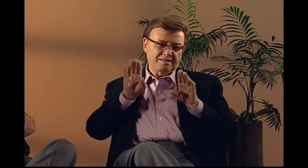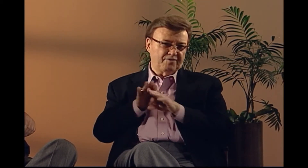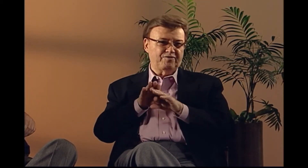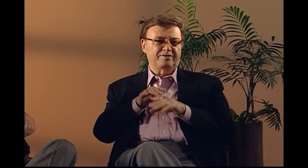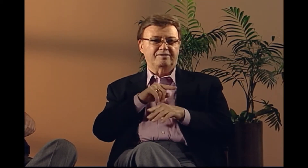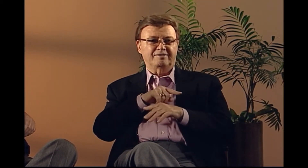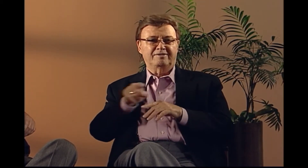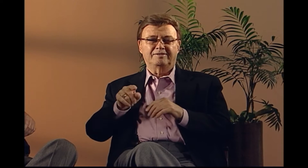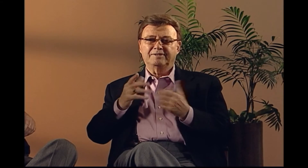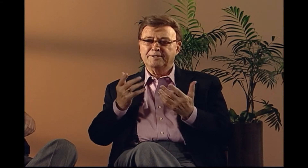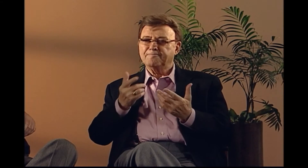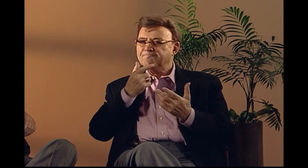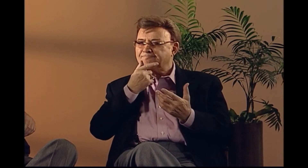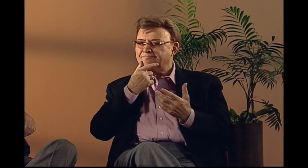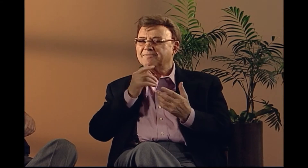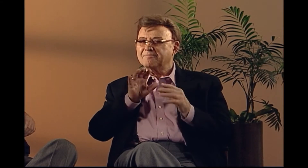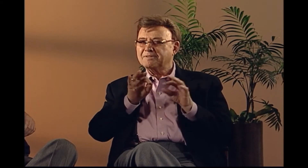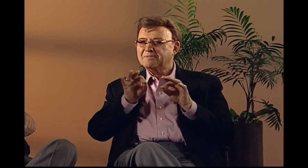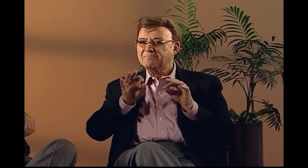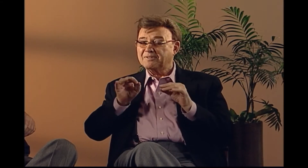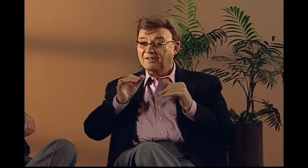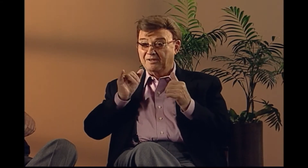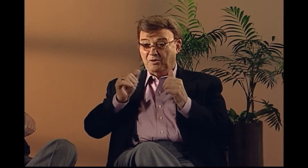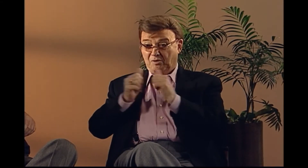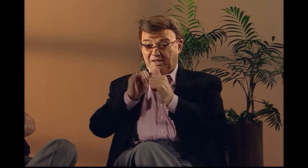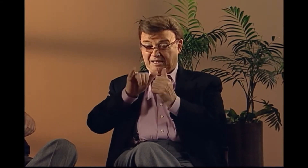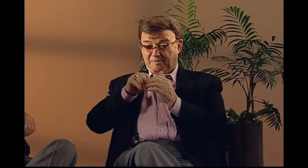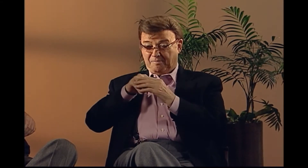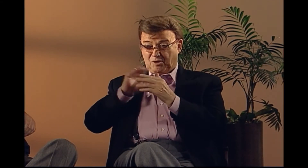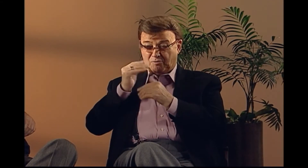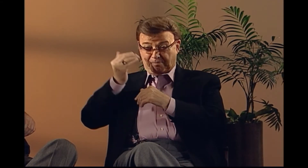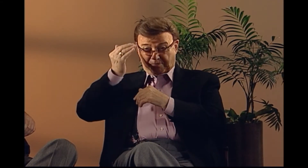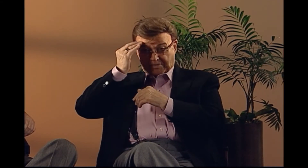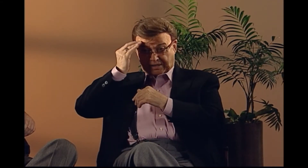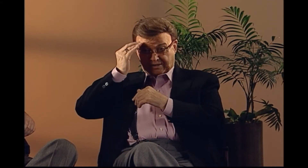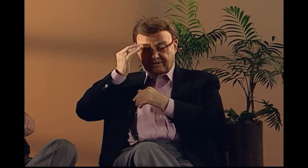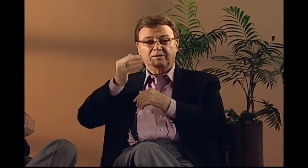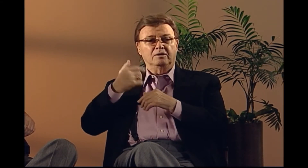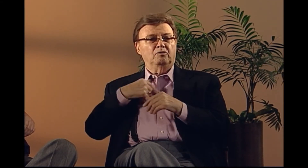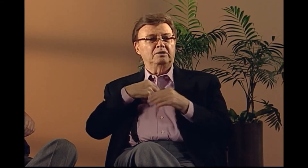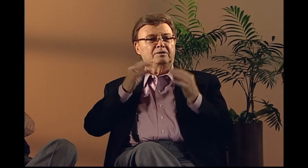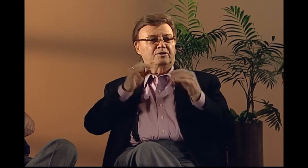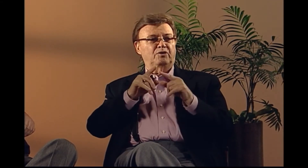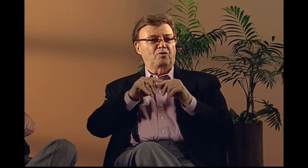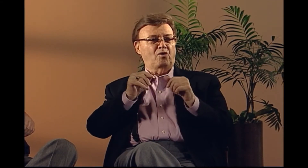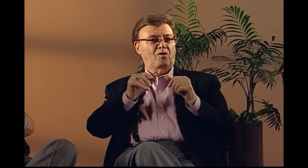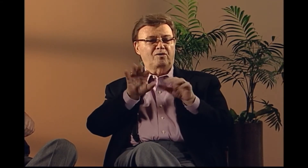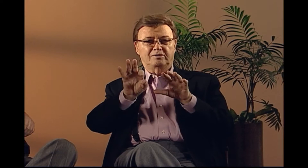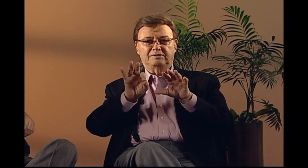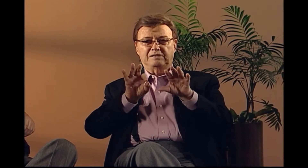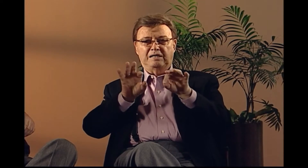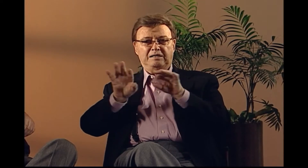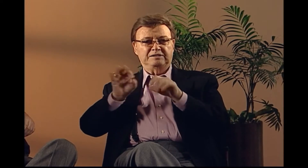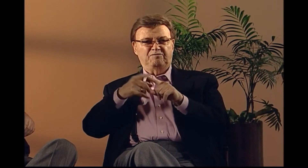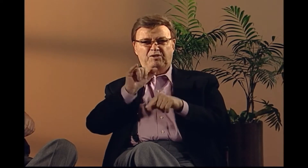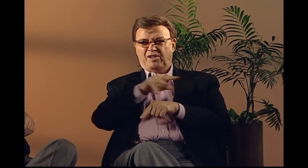So that's fine. So the remaining 18 or 19 individuals were deaf characters. So we would select those with that in mind.